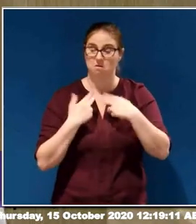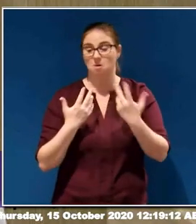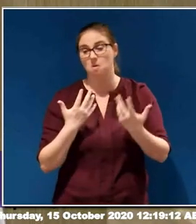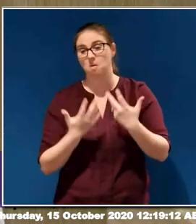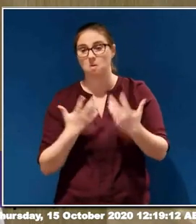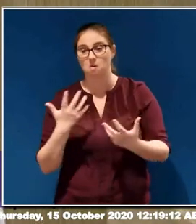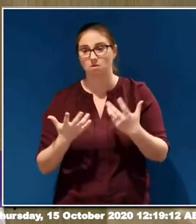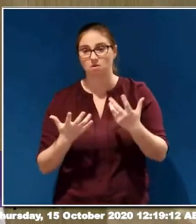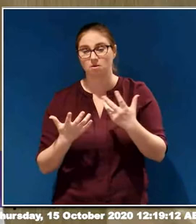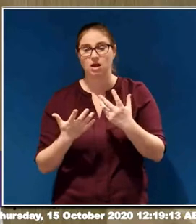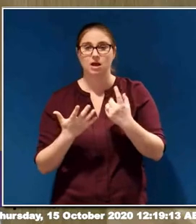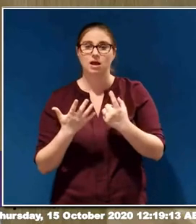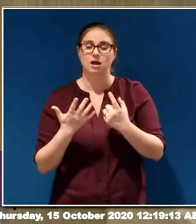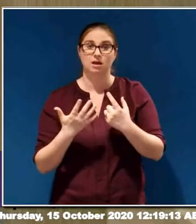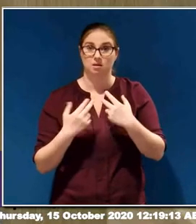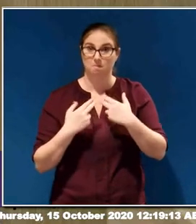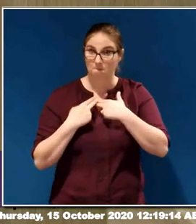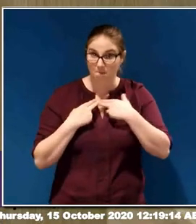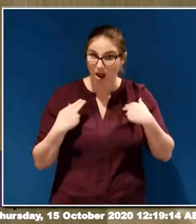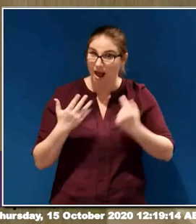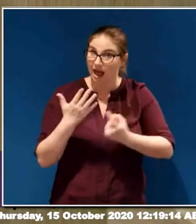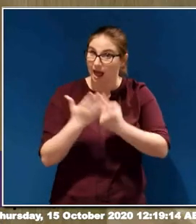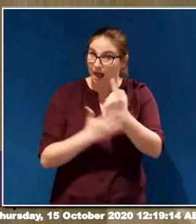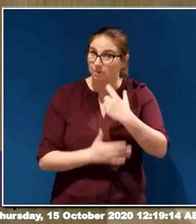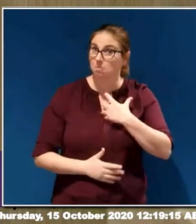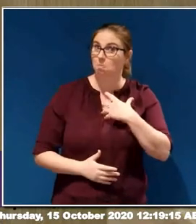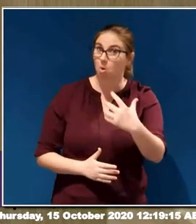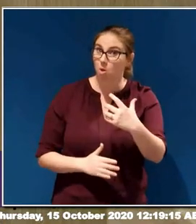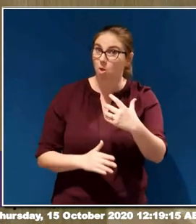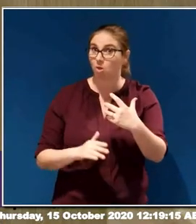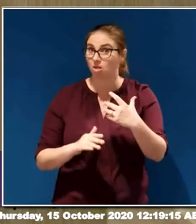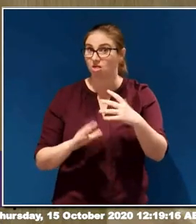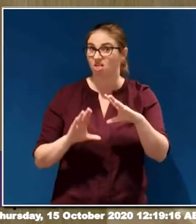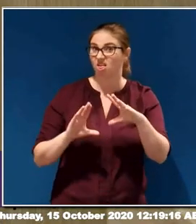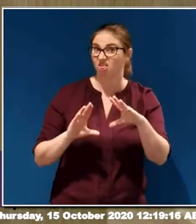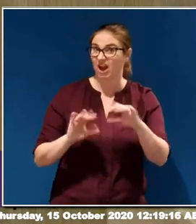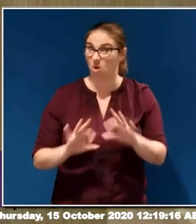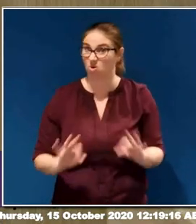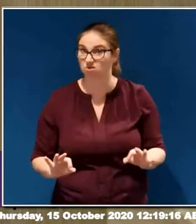Yes, more than - yes, more than I'd like there to be. OK.